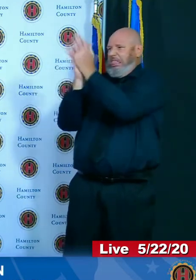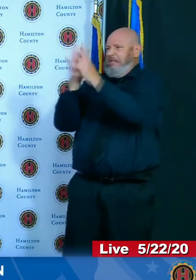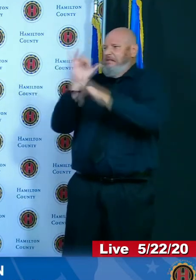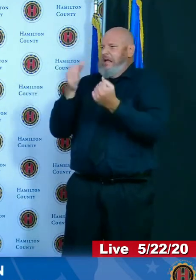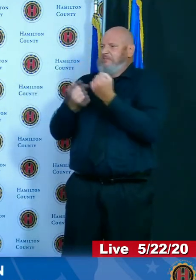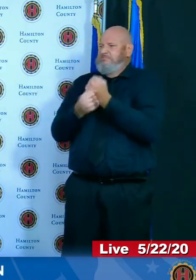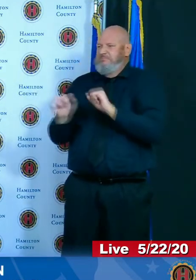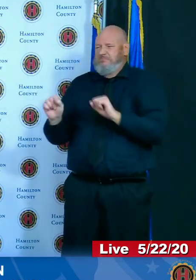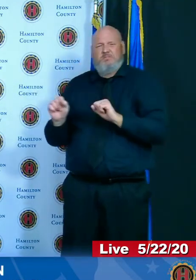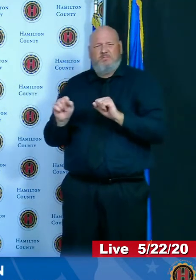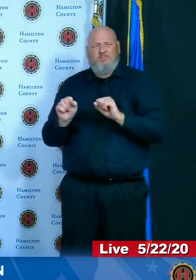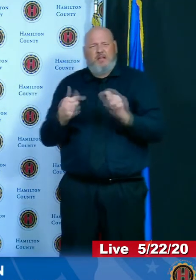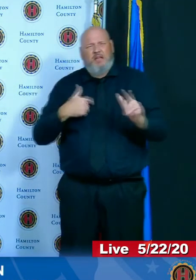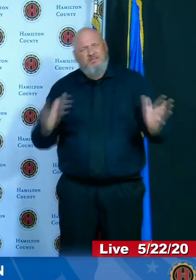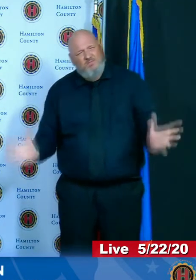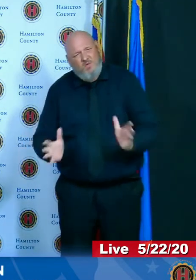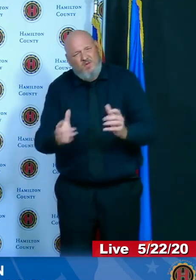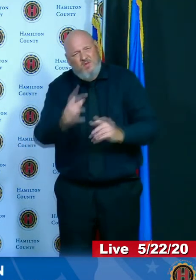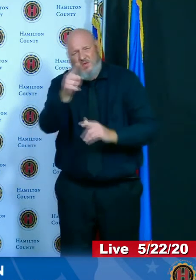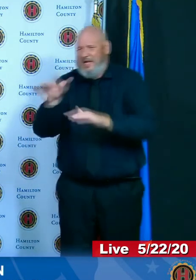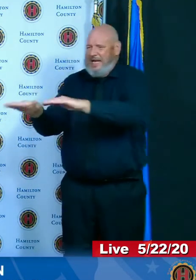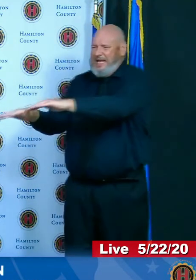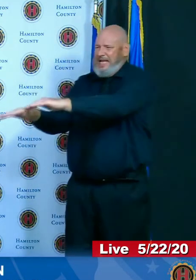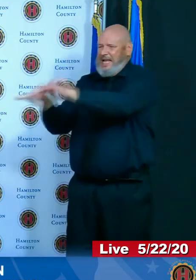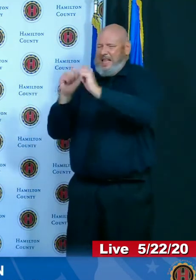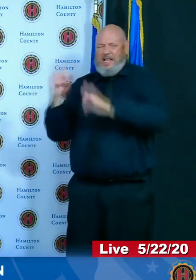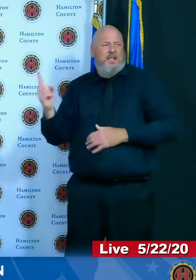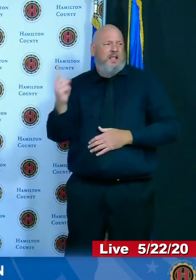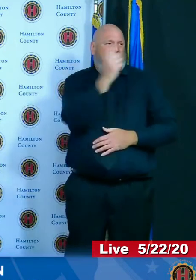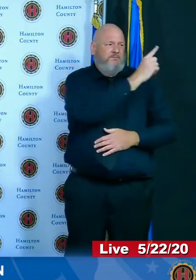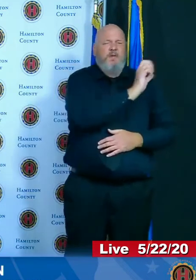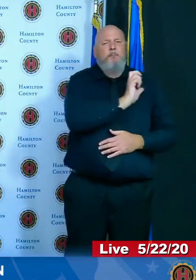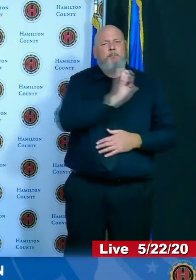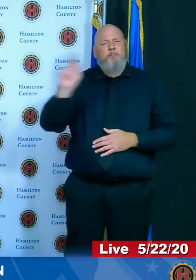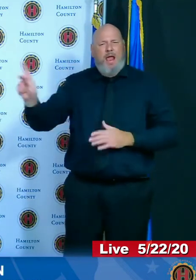correctly the safer we will be in Ohio and the more we'll be able to keep that